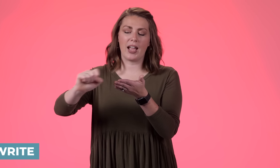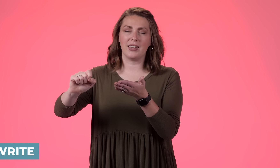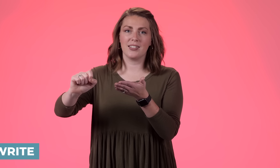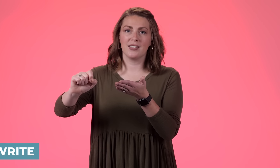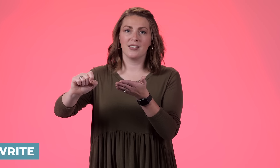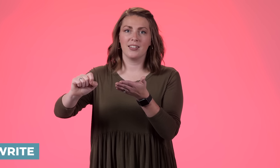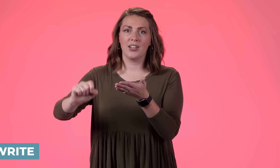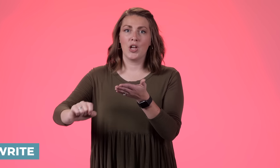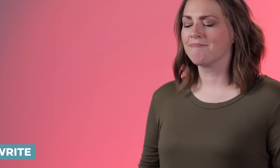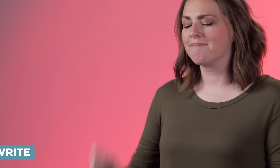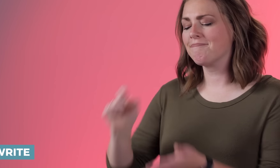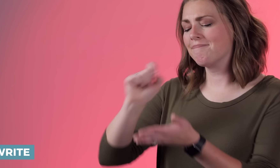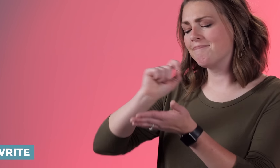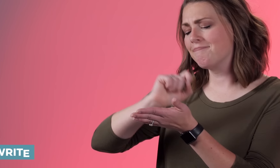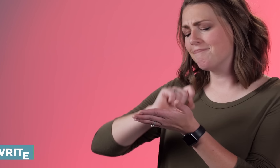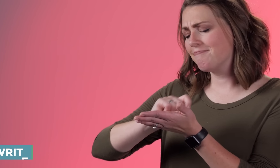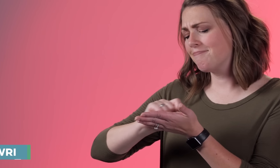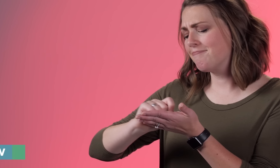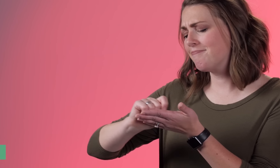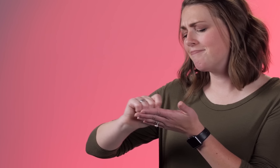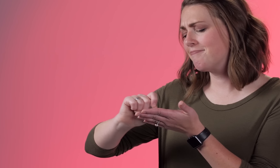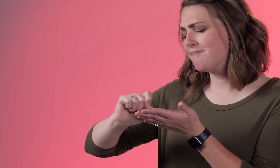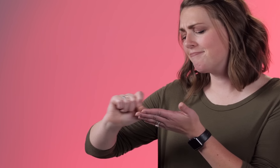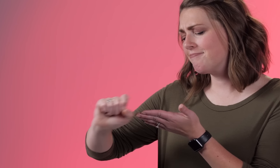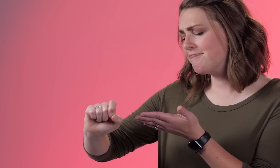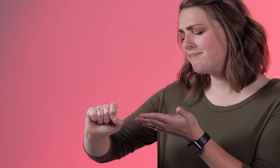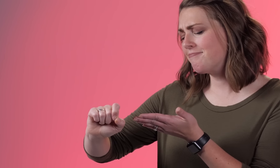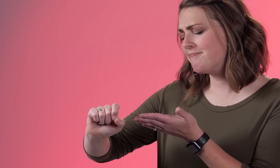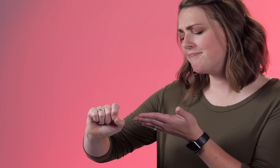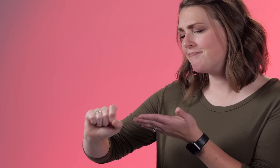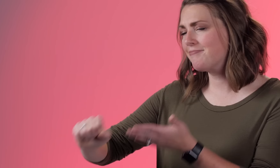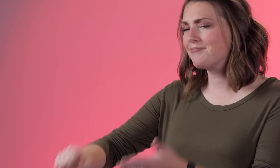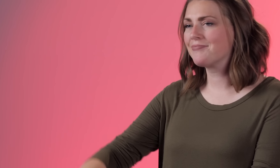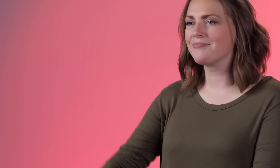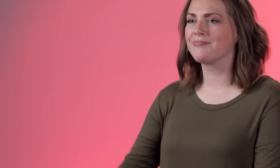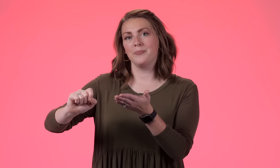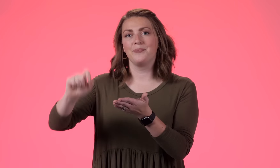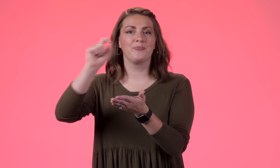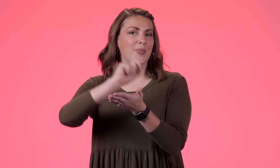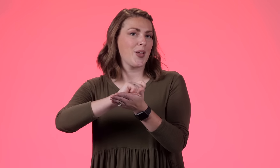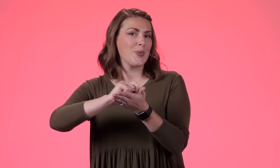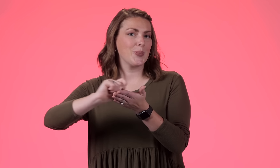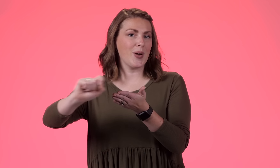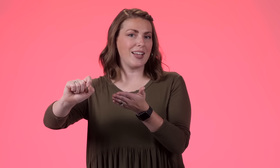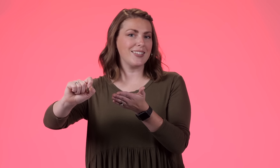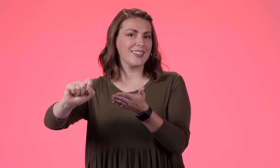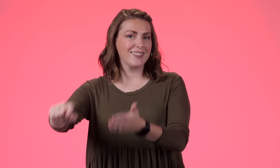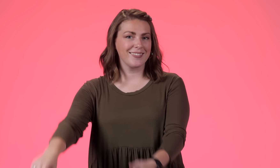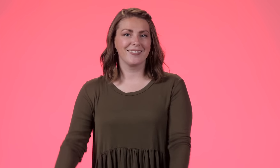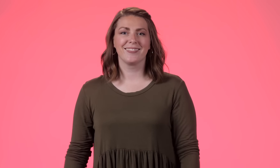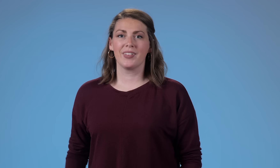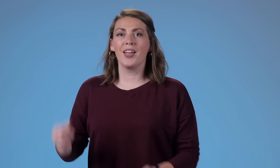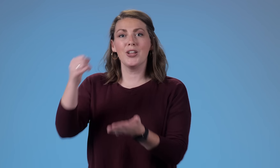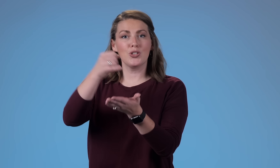Right. You're using your dominant hand to write on your non-dominant right.